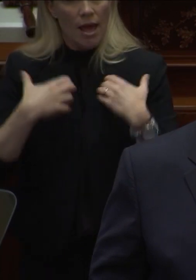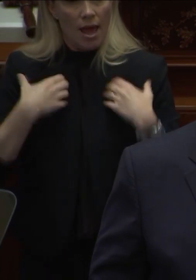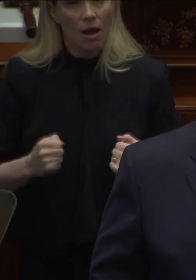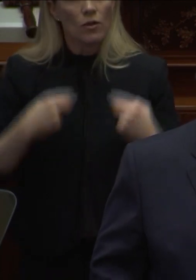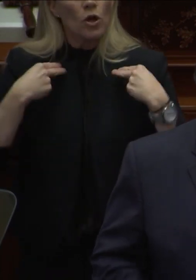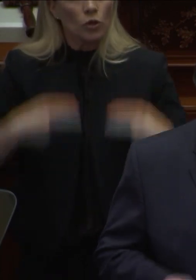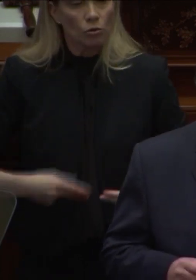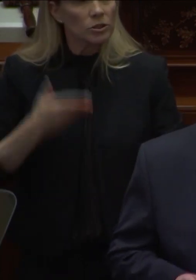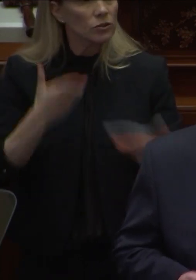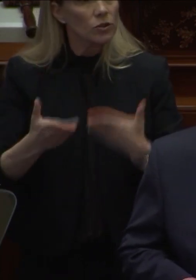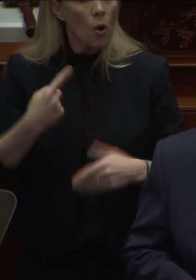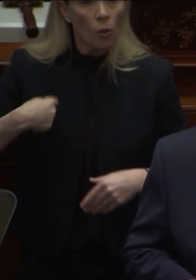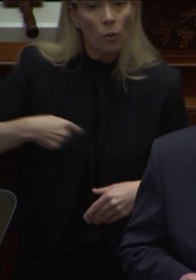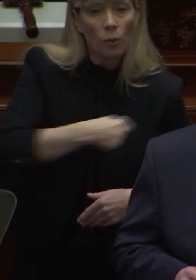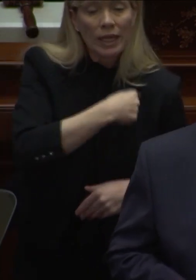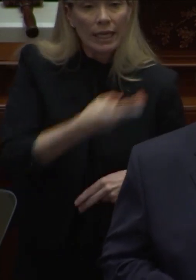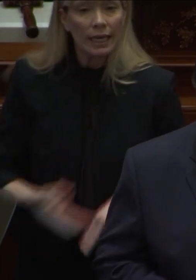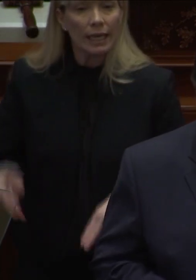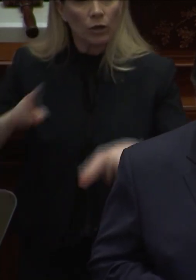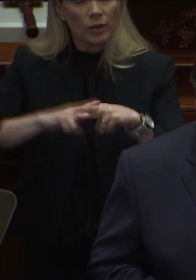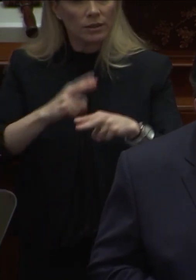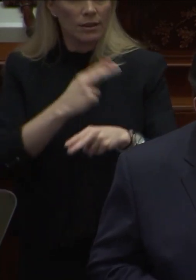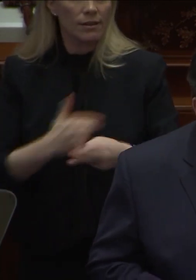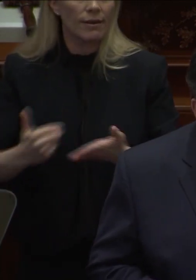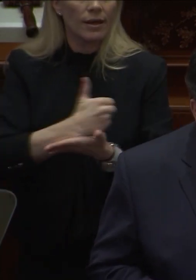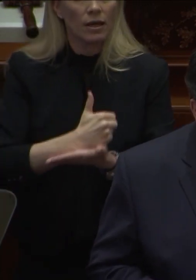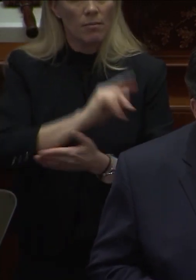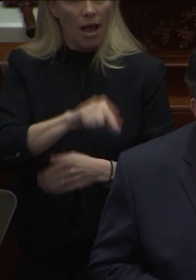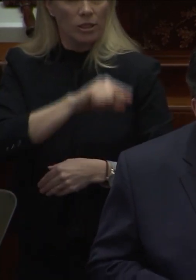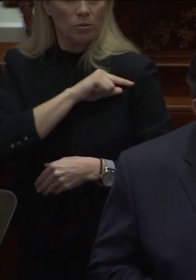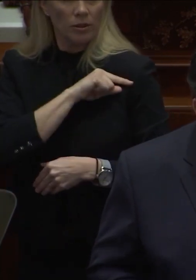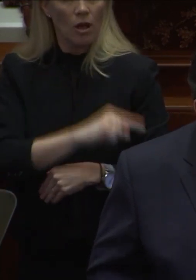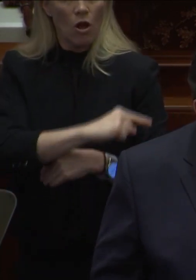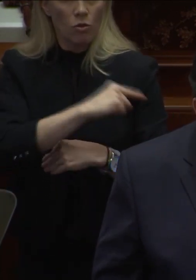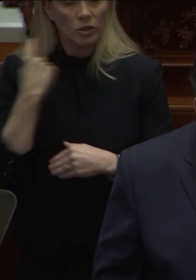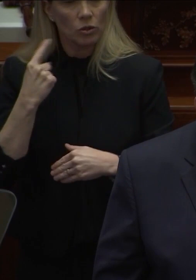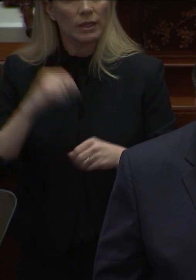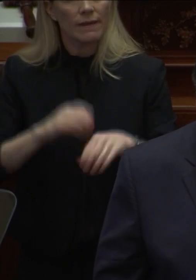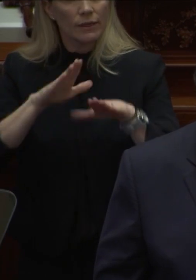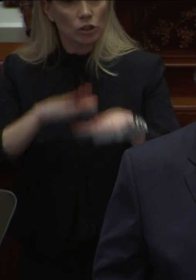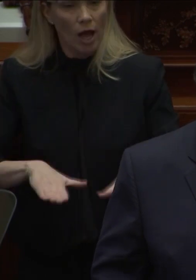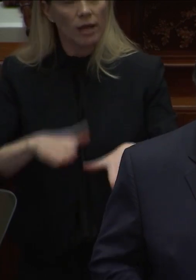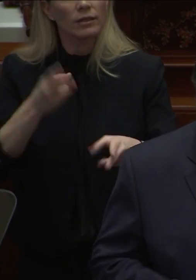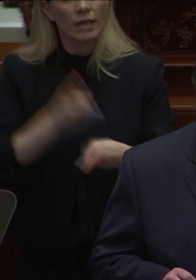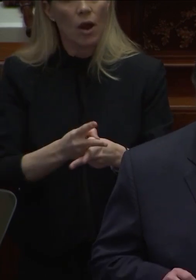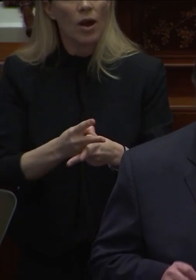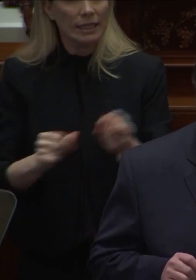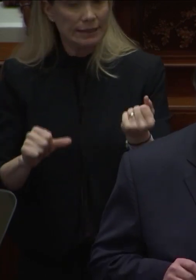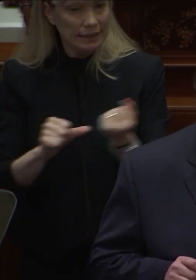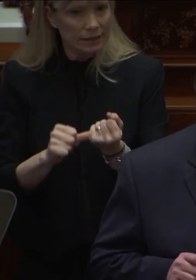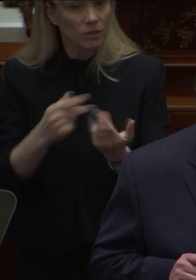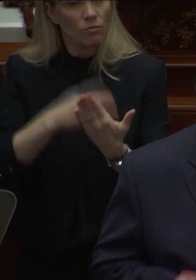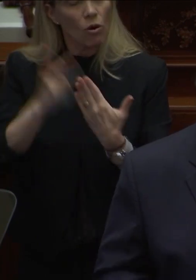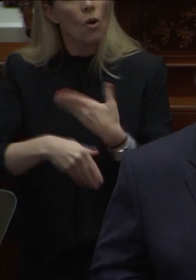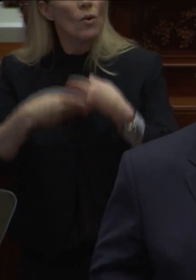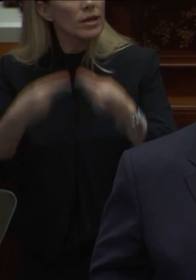IN MY INAUGURAL ADDRESS, I SAID WOULD NOT BALANCE THE BUDGET ON THE BACKS OF THE STARVE, SICK, AND SUFFERING AND I KEEP THAT